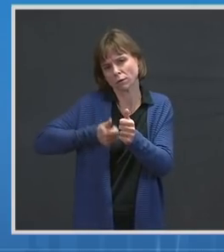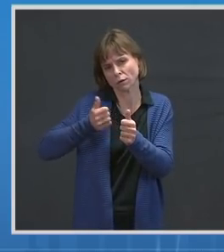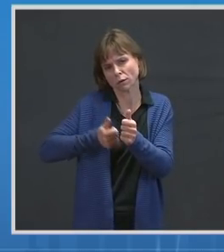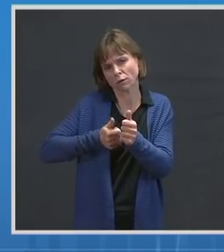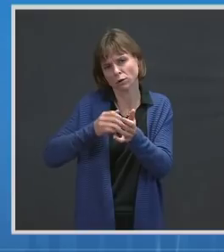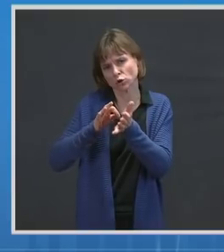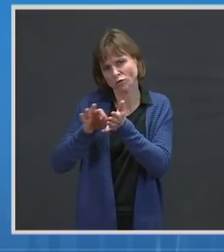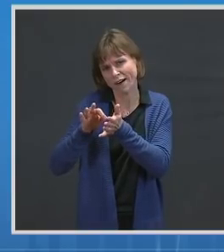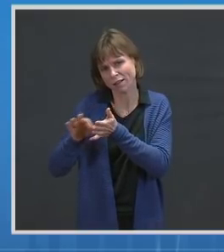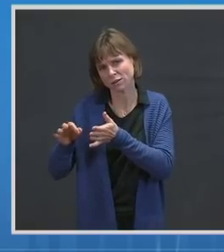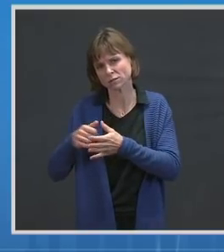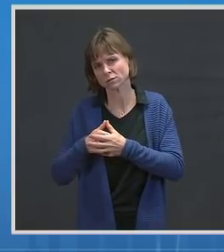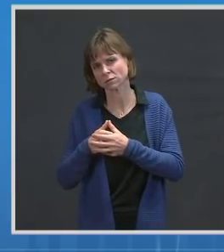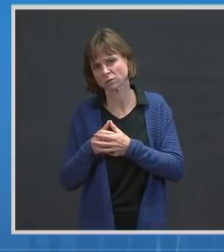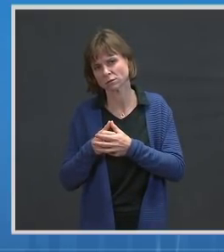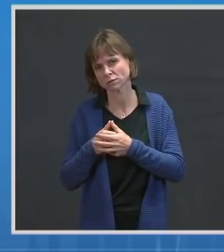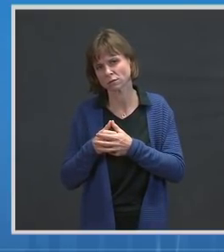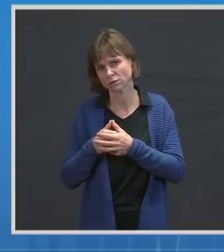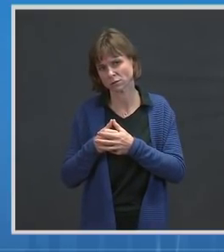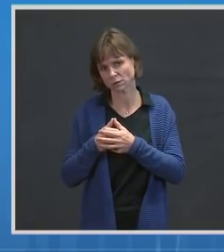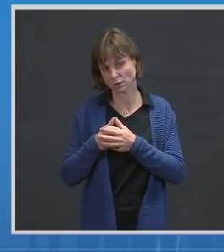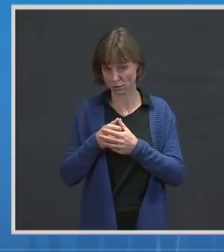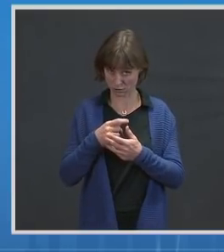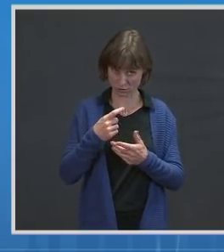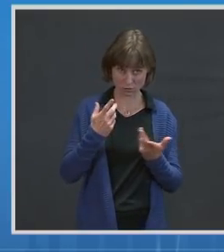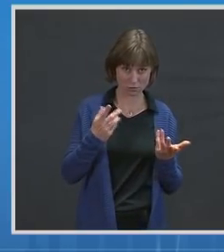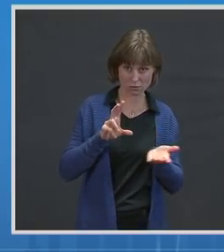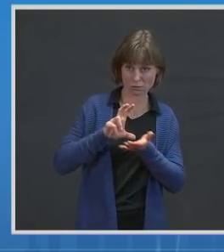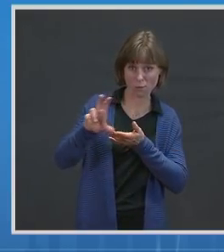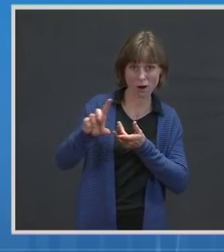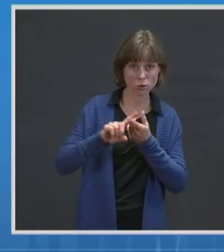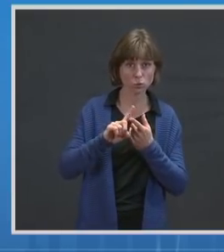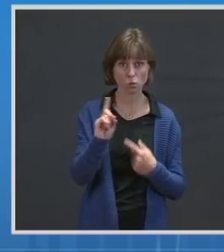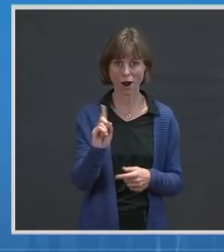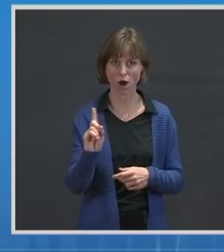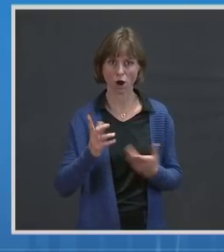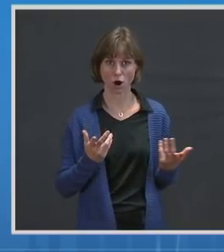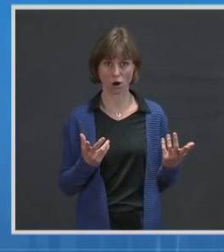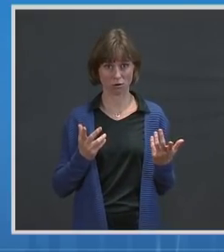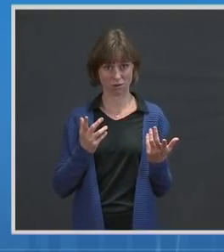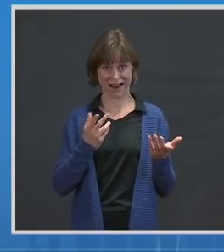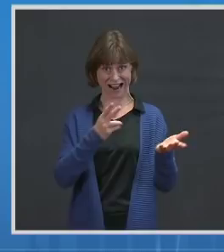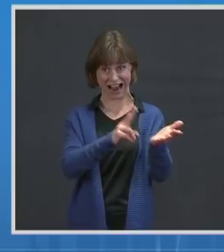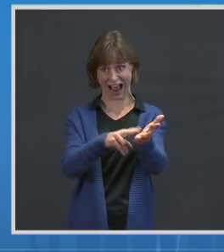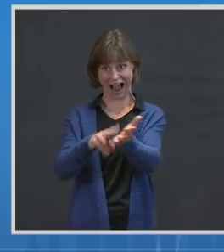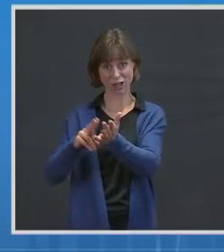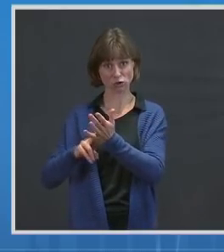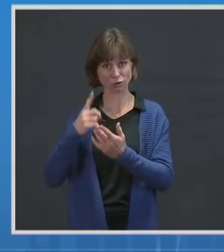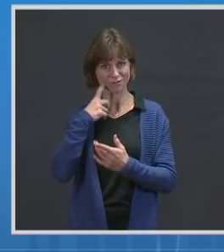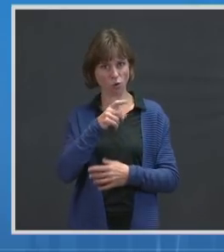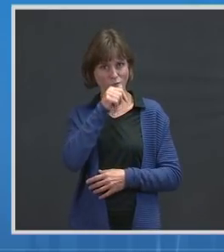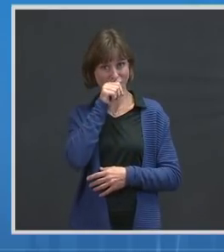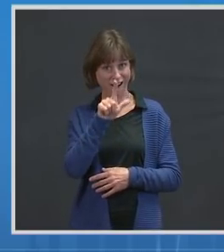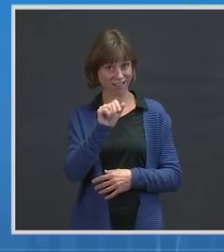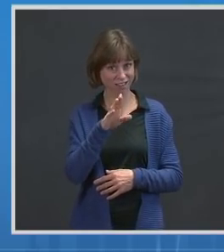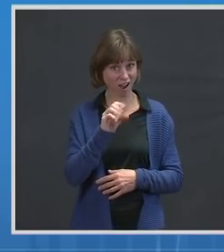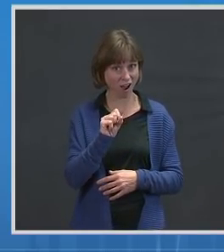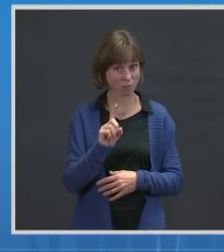where that initial amount of money is going? Is it going specifically to contracts for private labs, or is there --